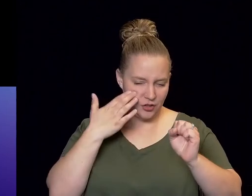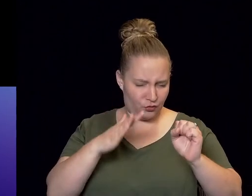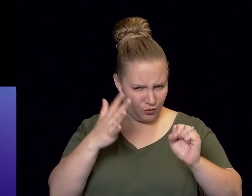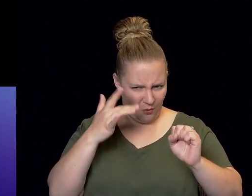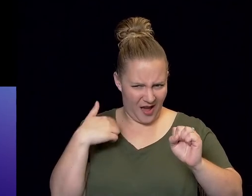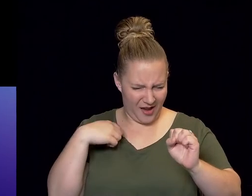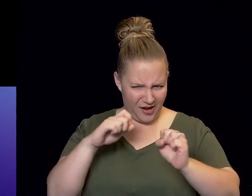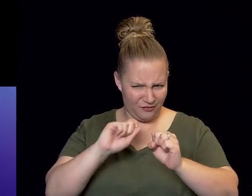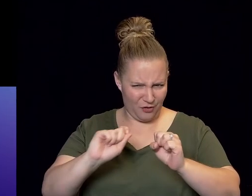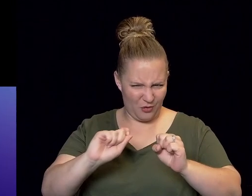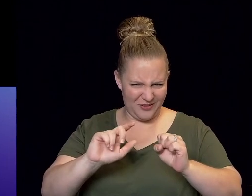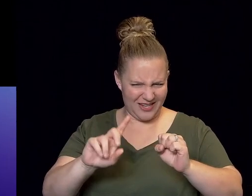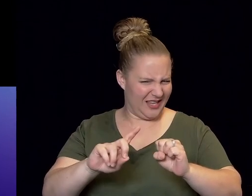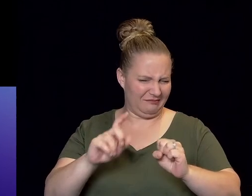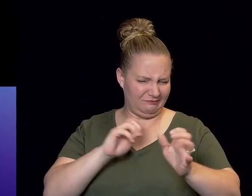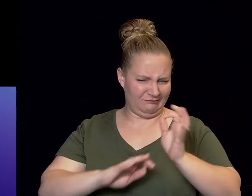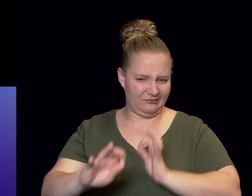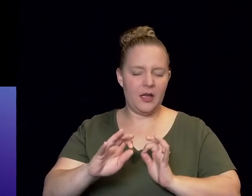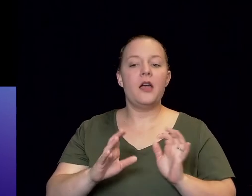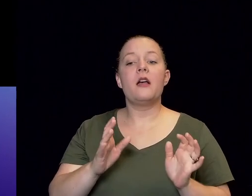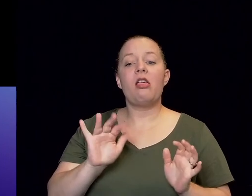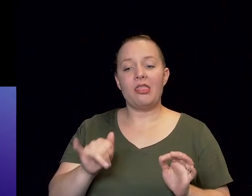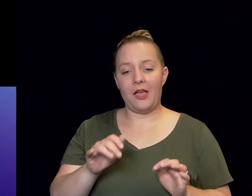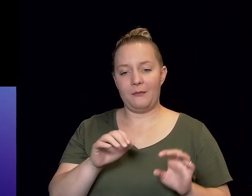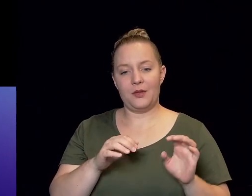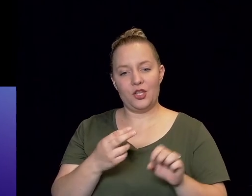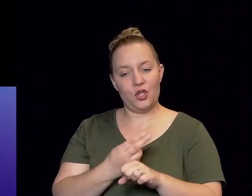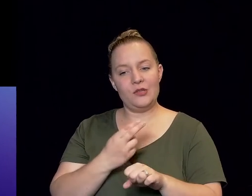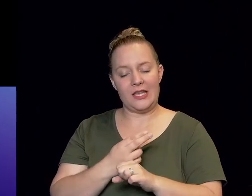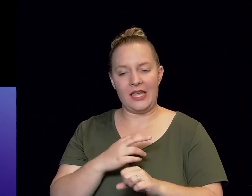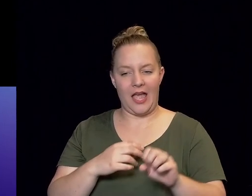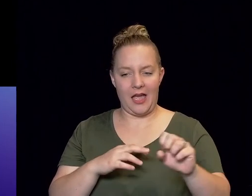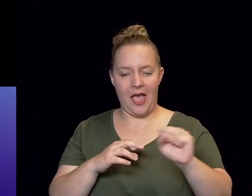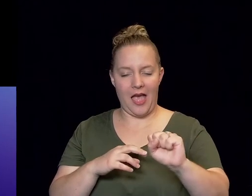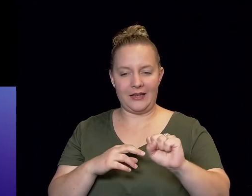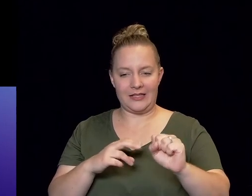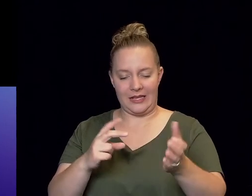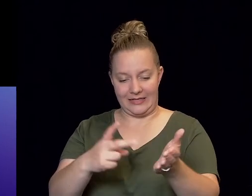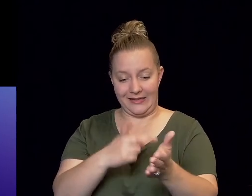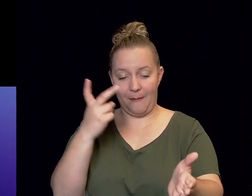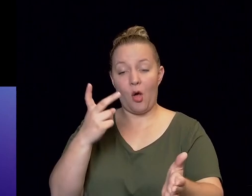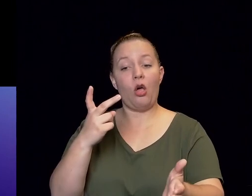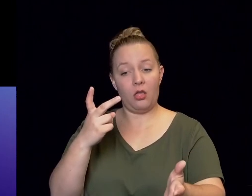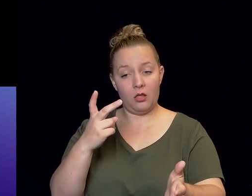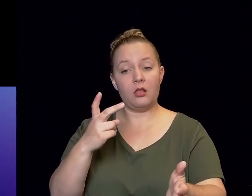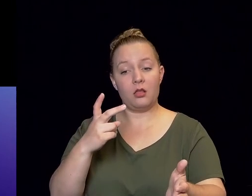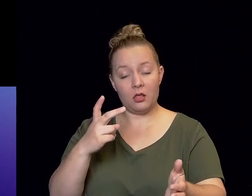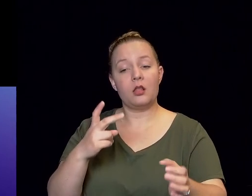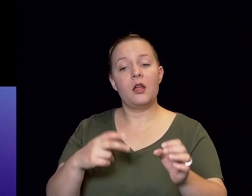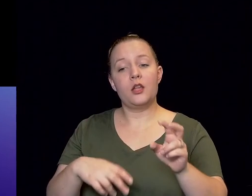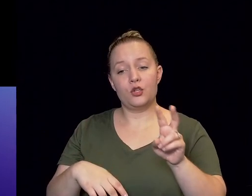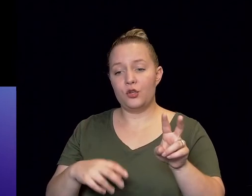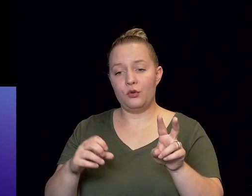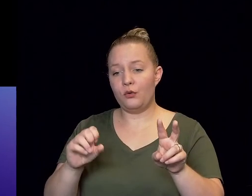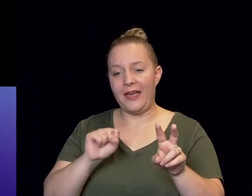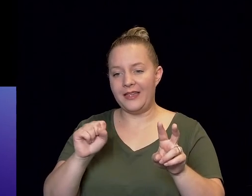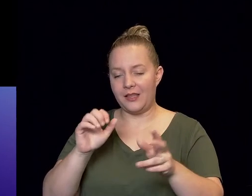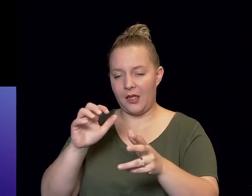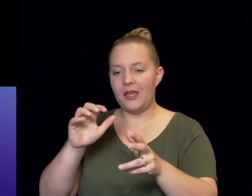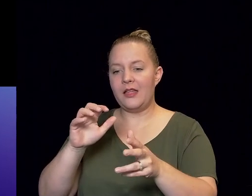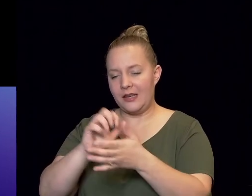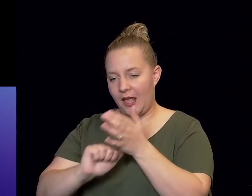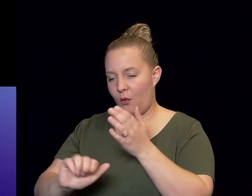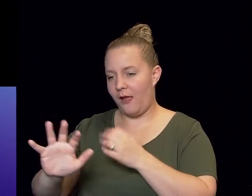So, I'm using s. So, double Tiffany's score. And then, take away 5 because it says 5 less than that.